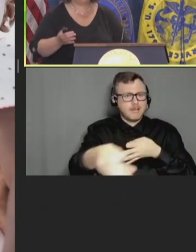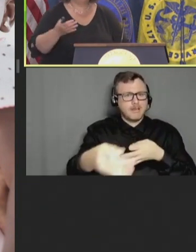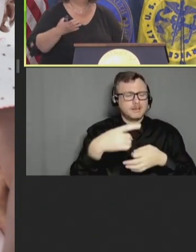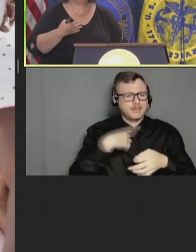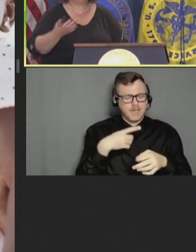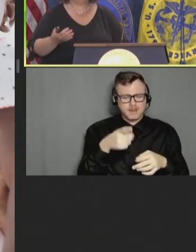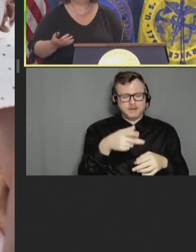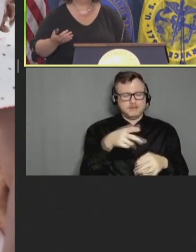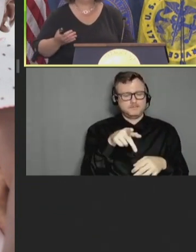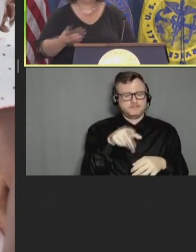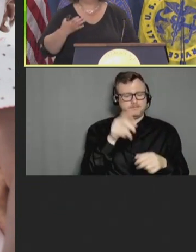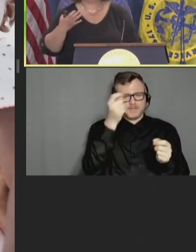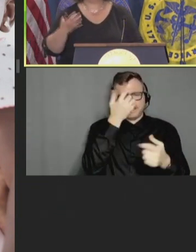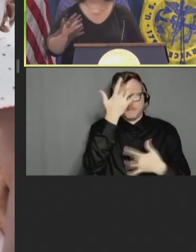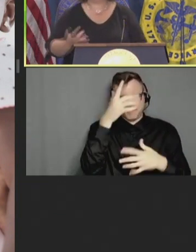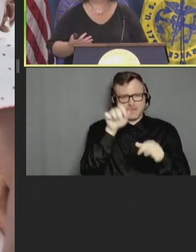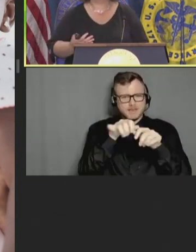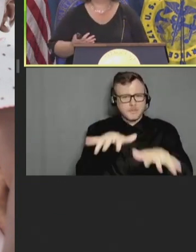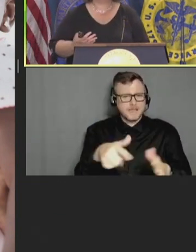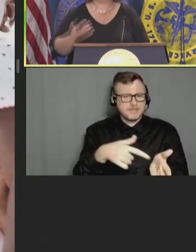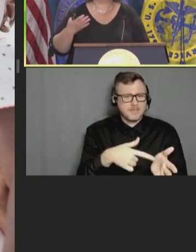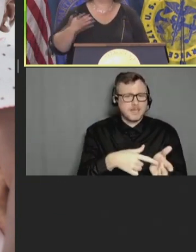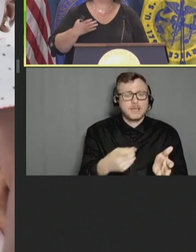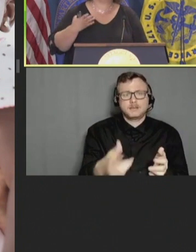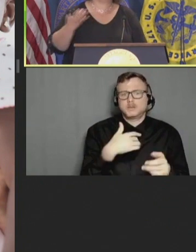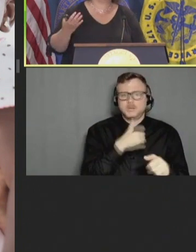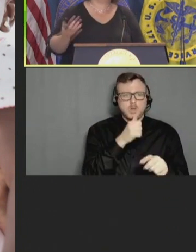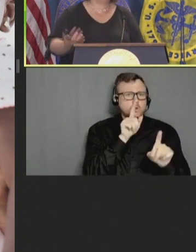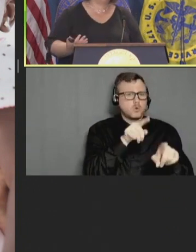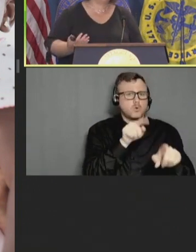People didn't go to the doctor or they're seeing new conditions. People are further along in